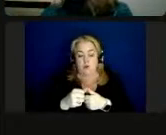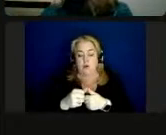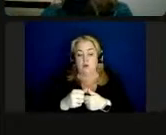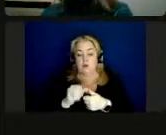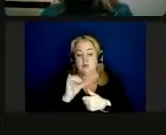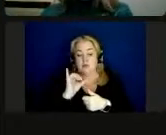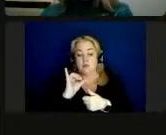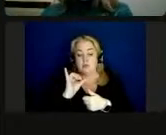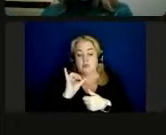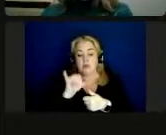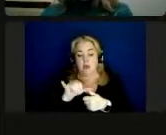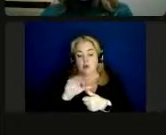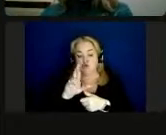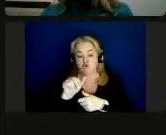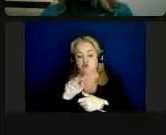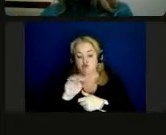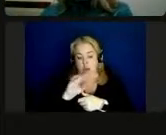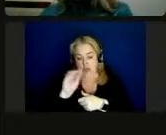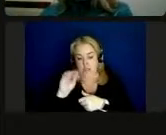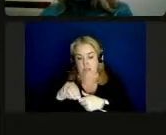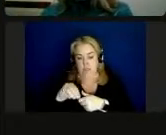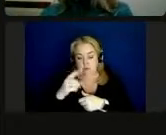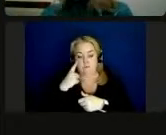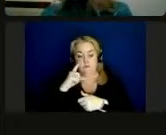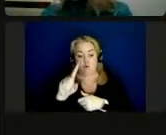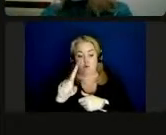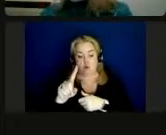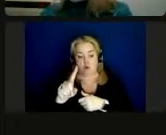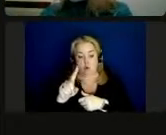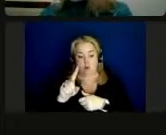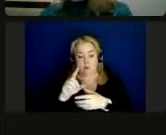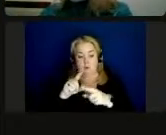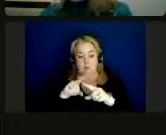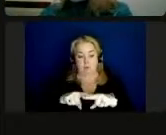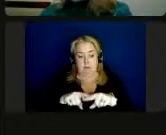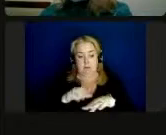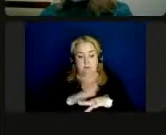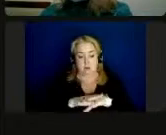THE RECOMMENDATION FROM A